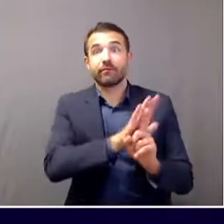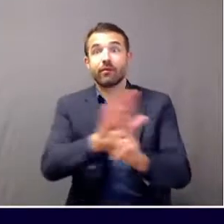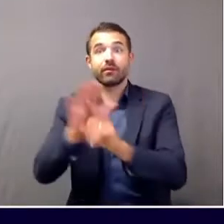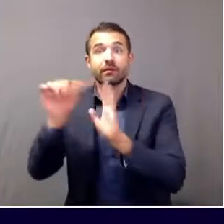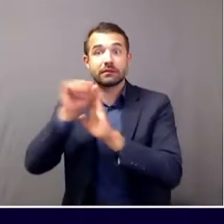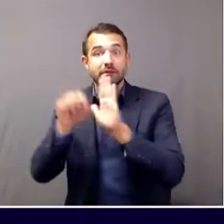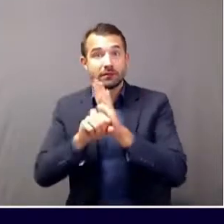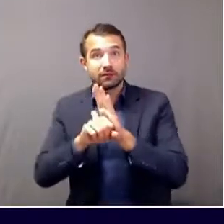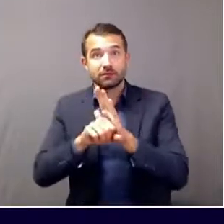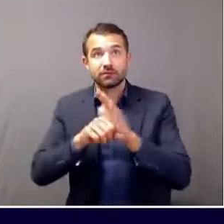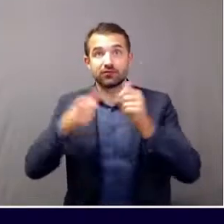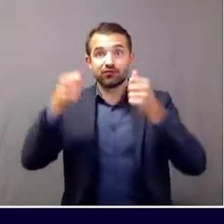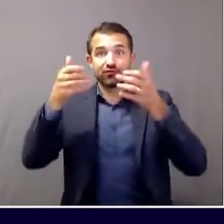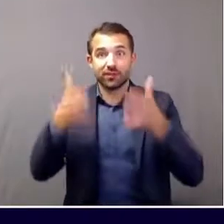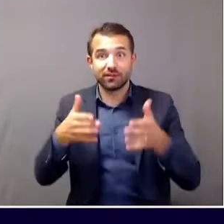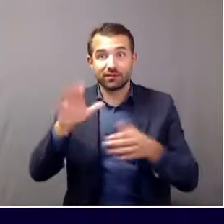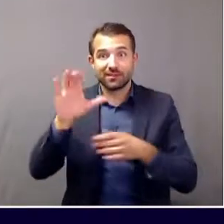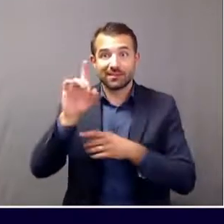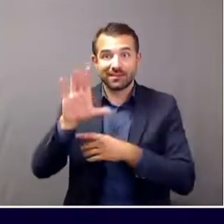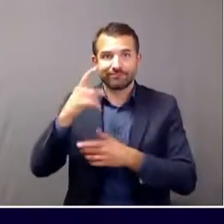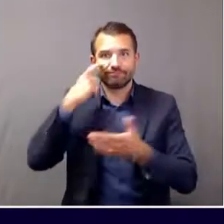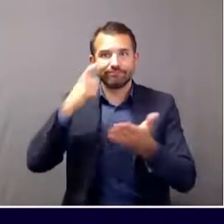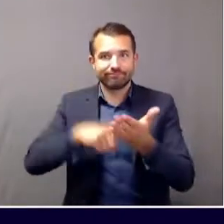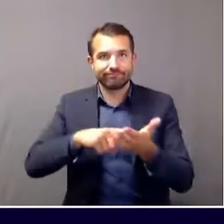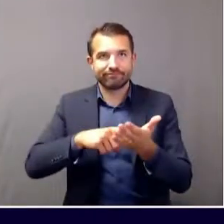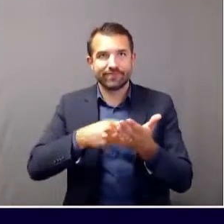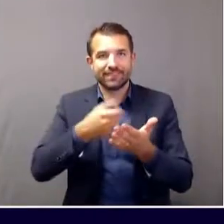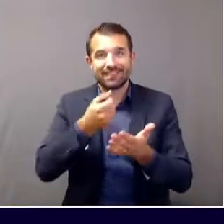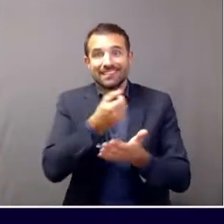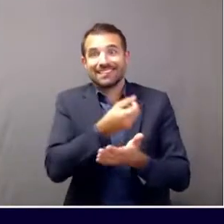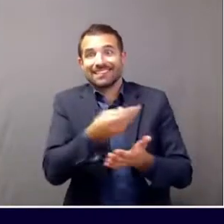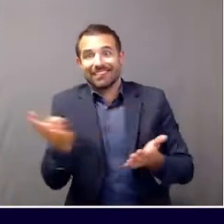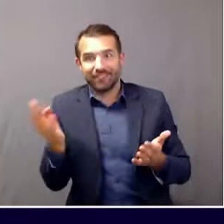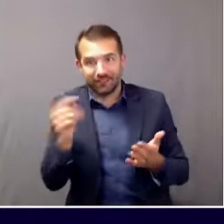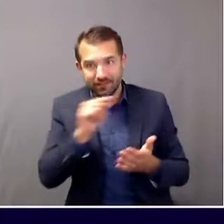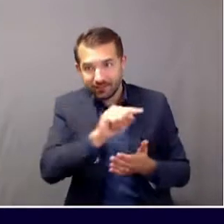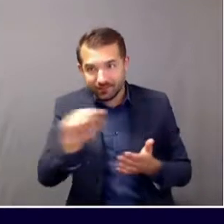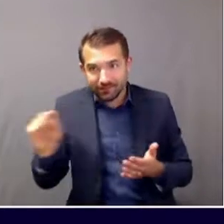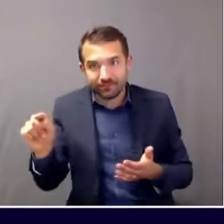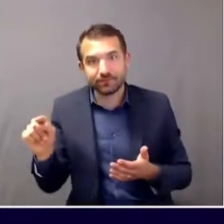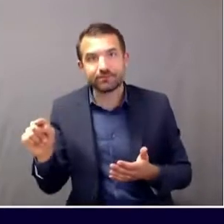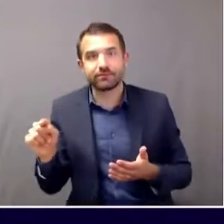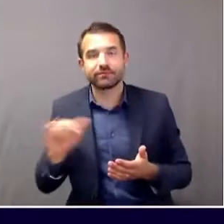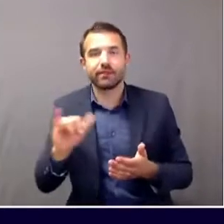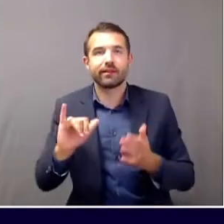increases in cases that is to